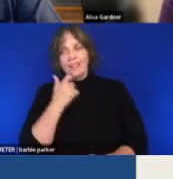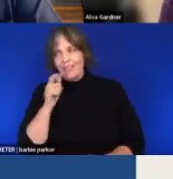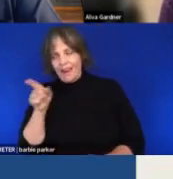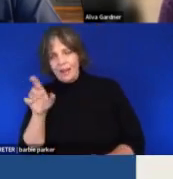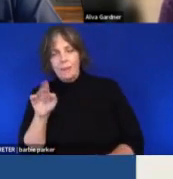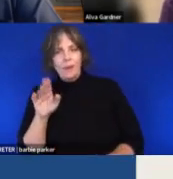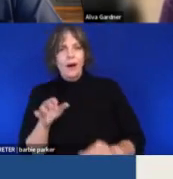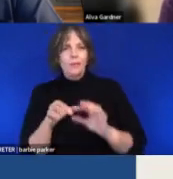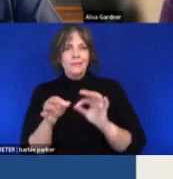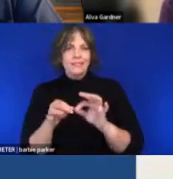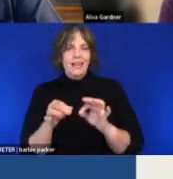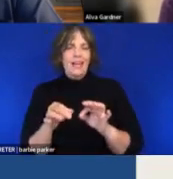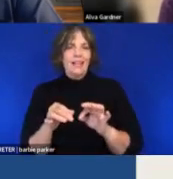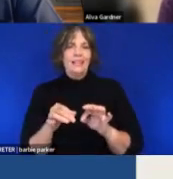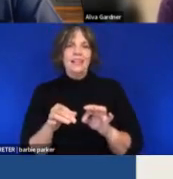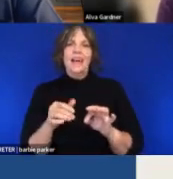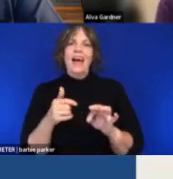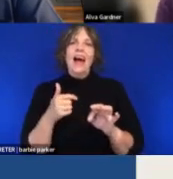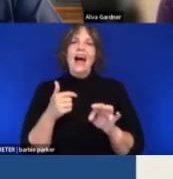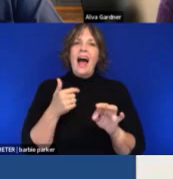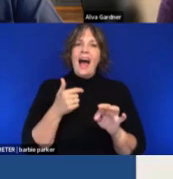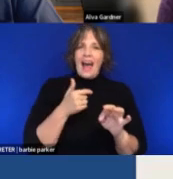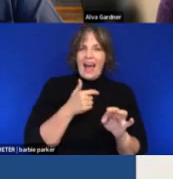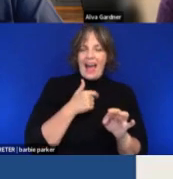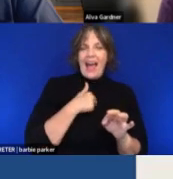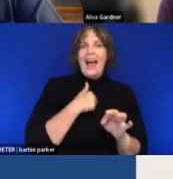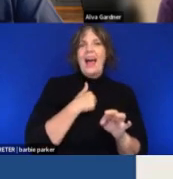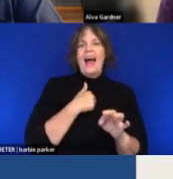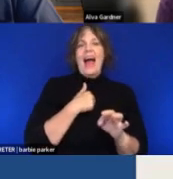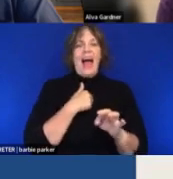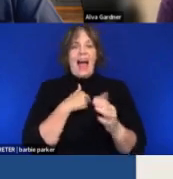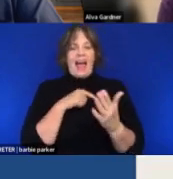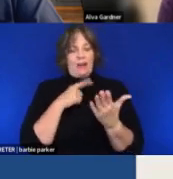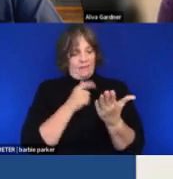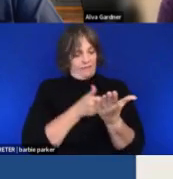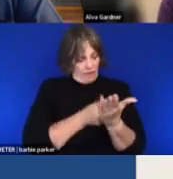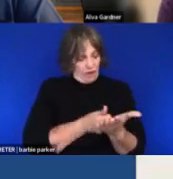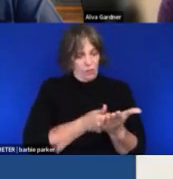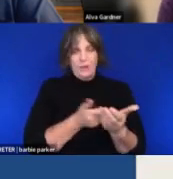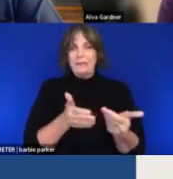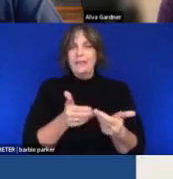never a lot easier than us just guessing based on our experience